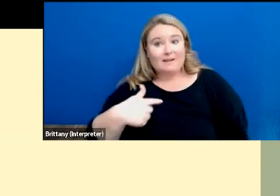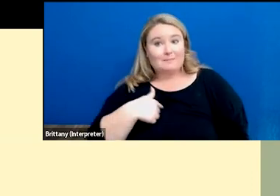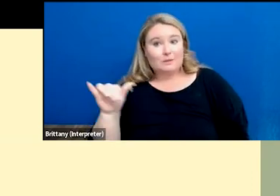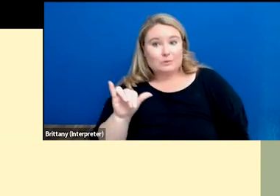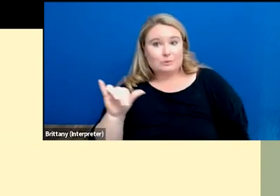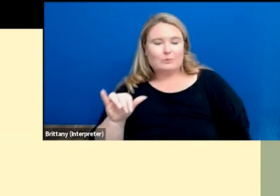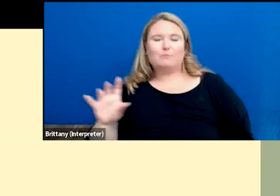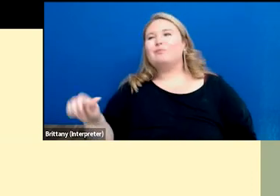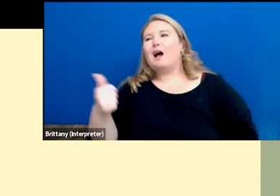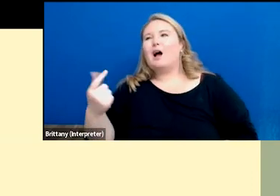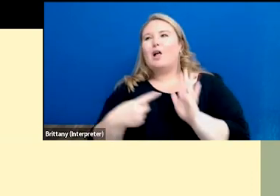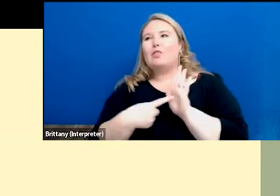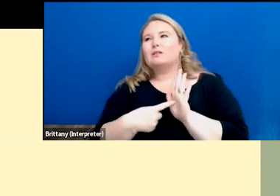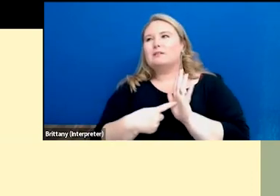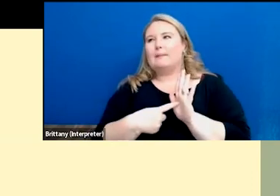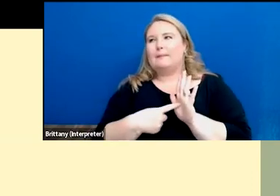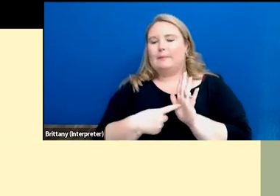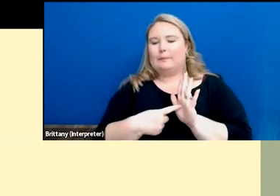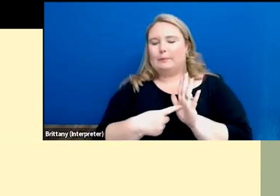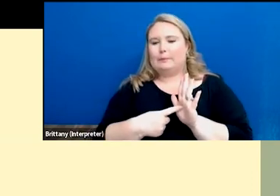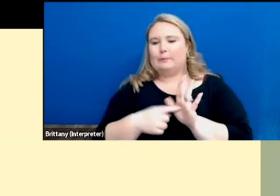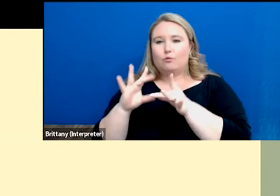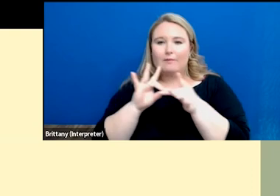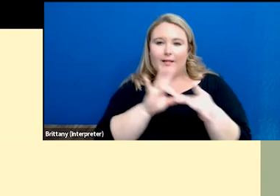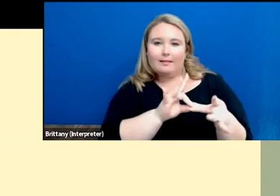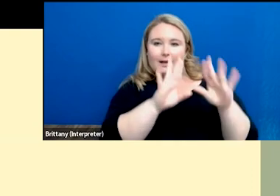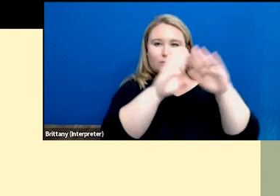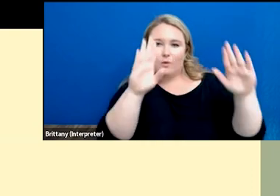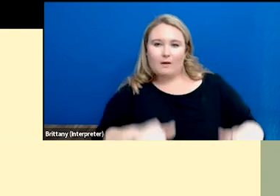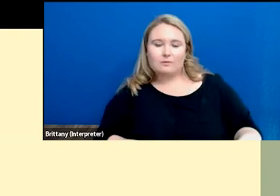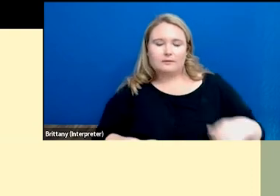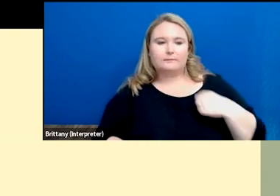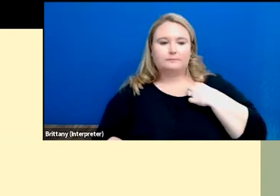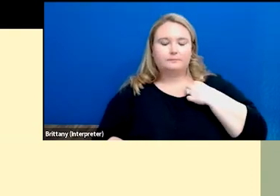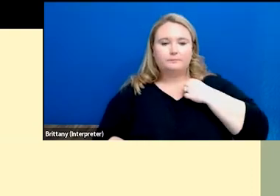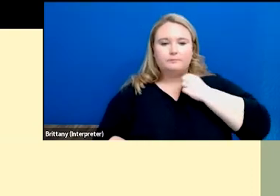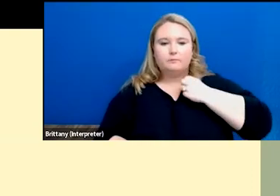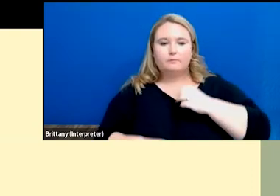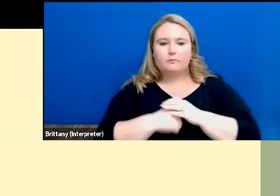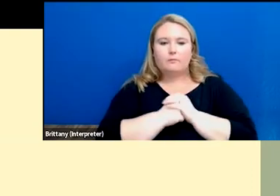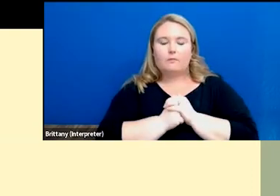that circles back to housing. In order to integrate people with disabilities